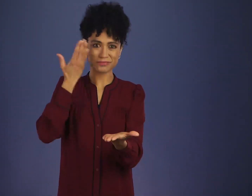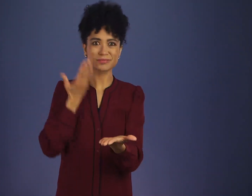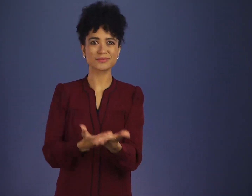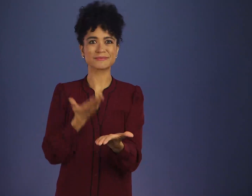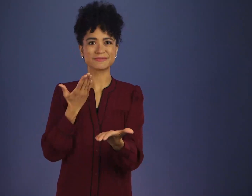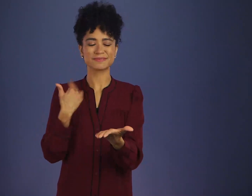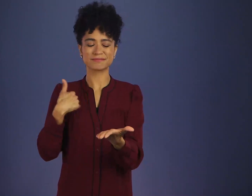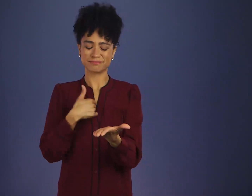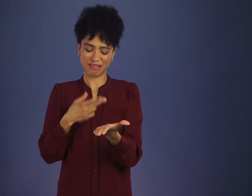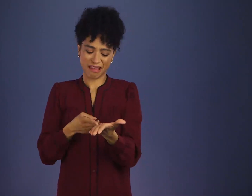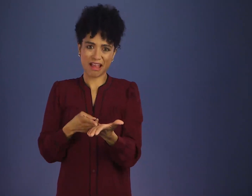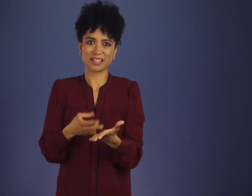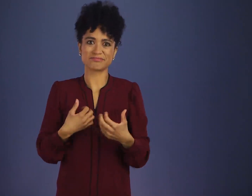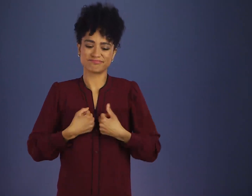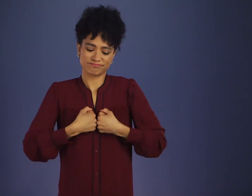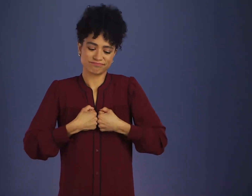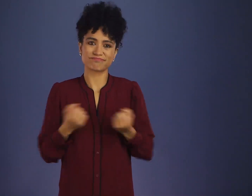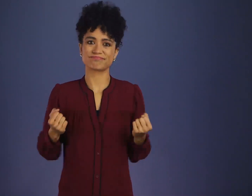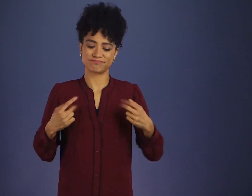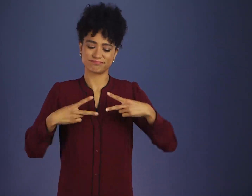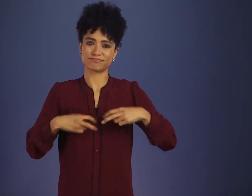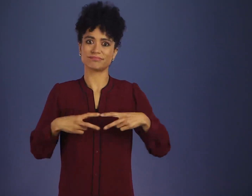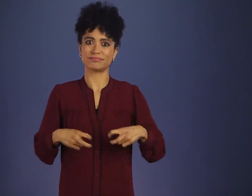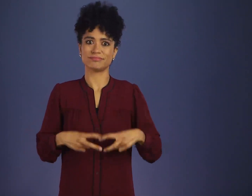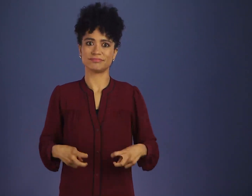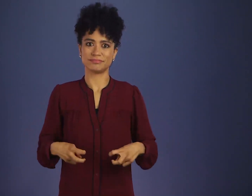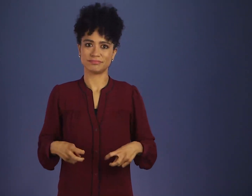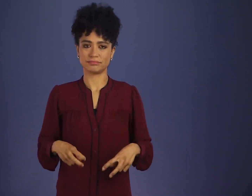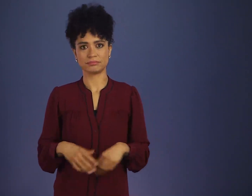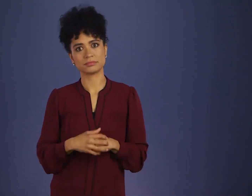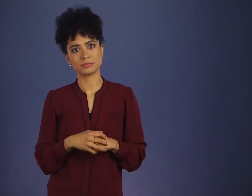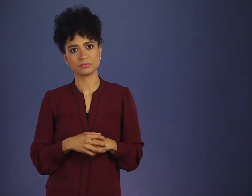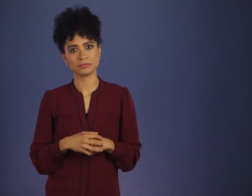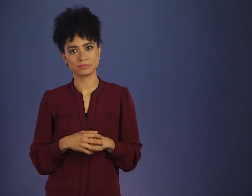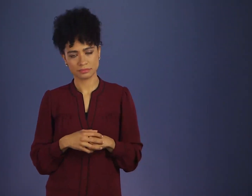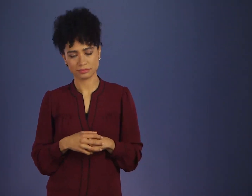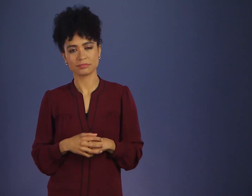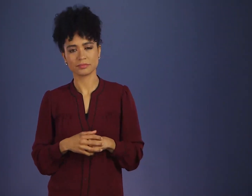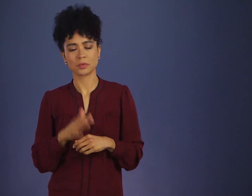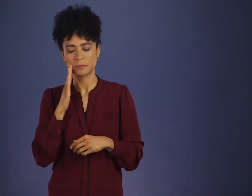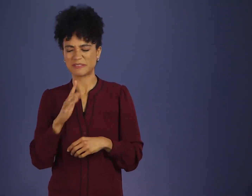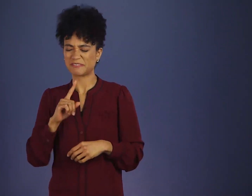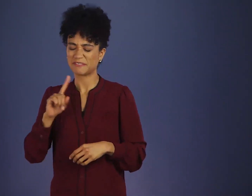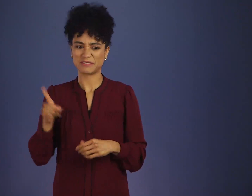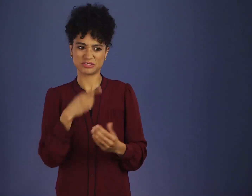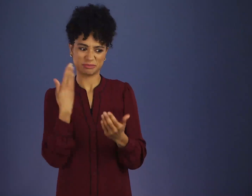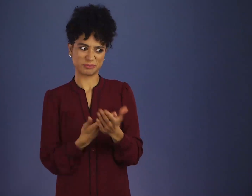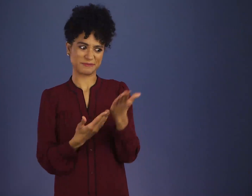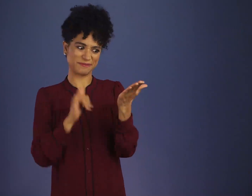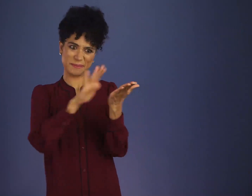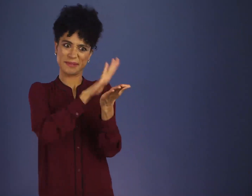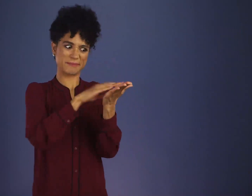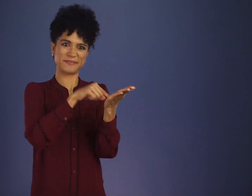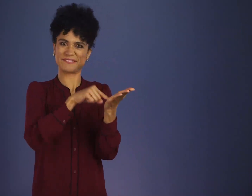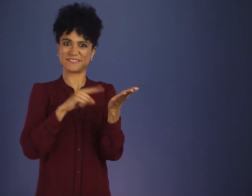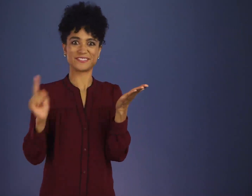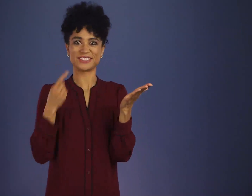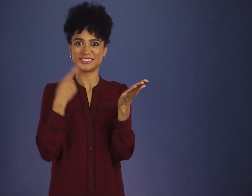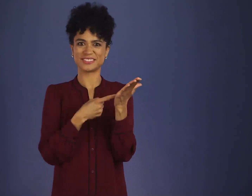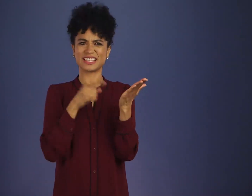It will be the first tangible evidence of our complete willingness to move forward.